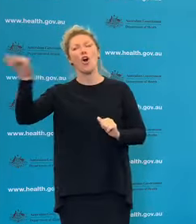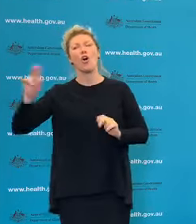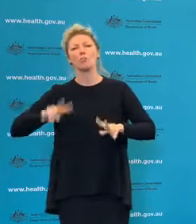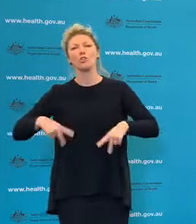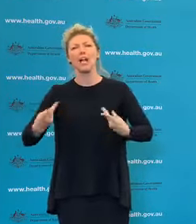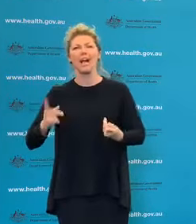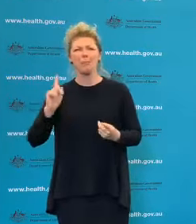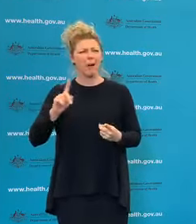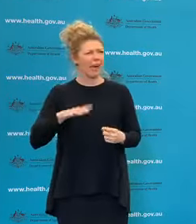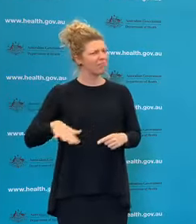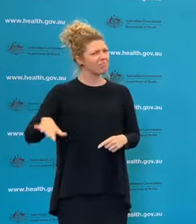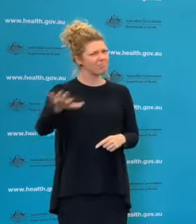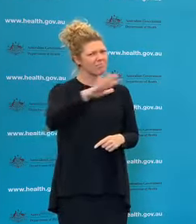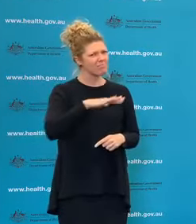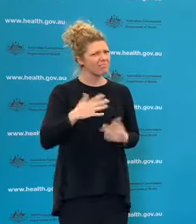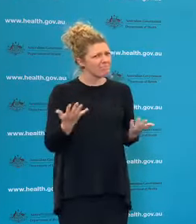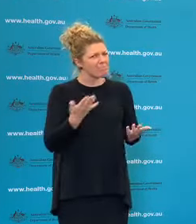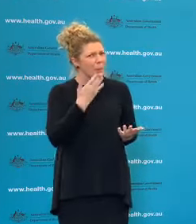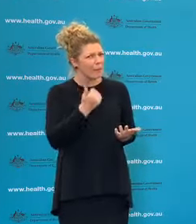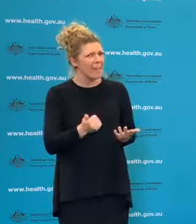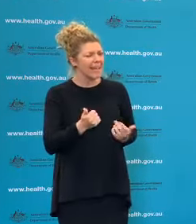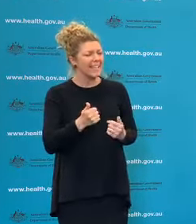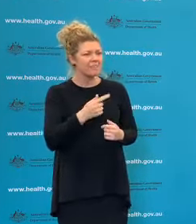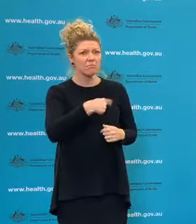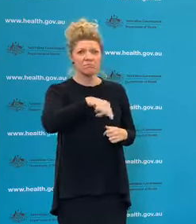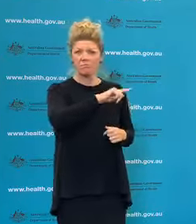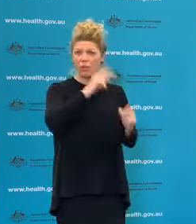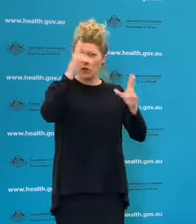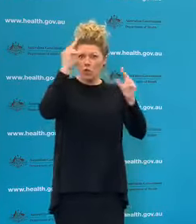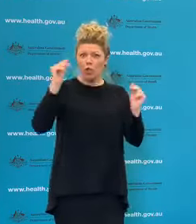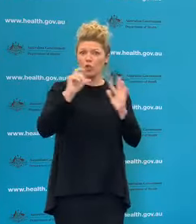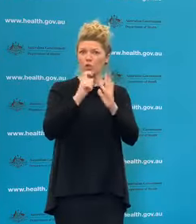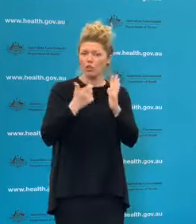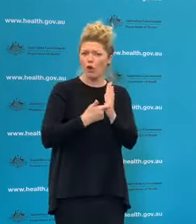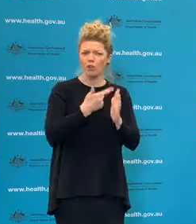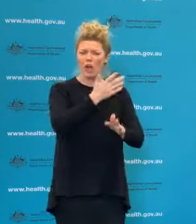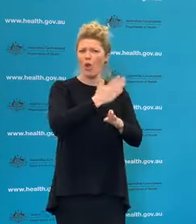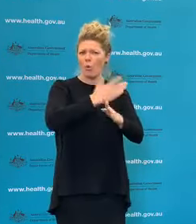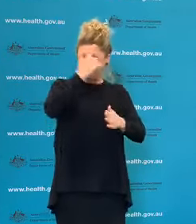health workforce out there is well trained in knowing what to do to protect